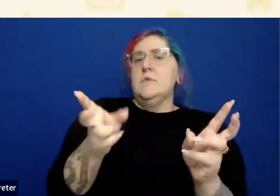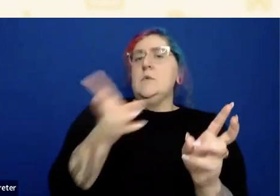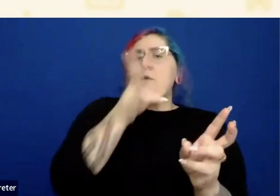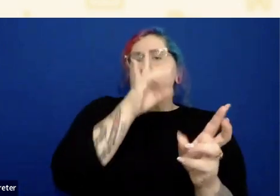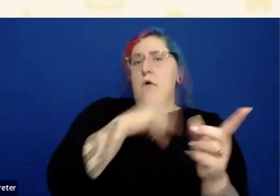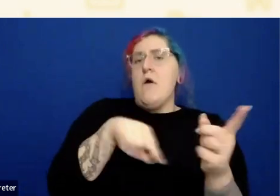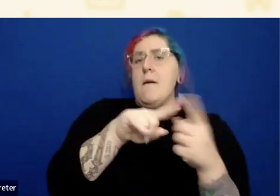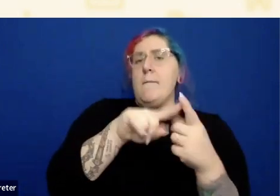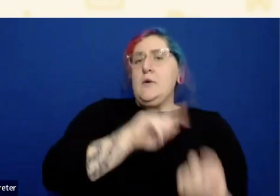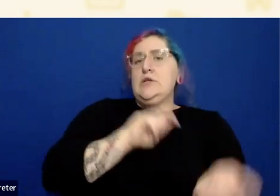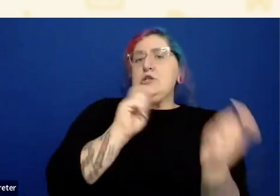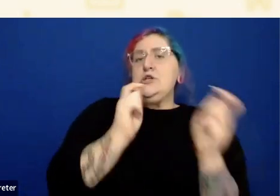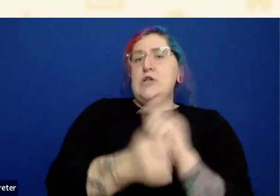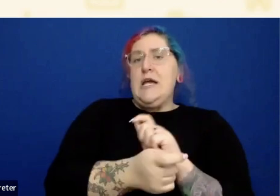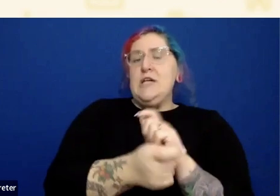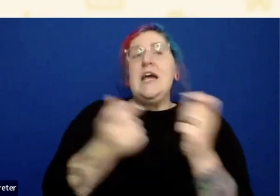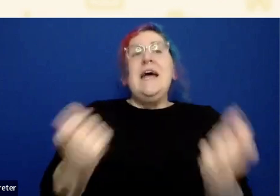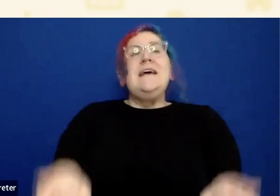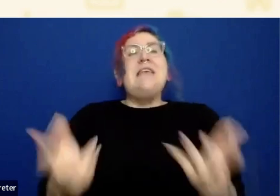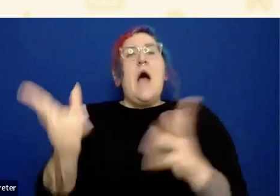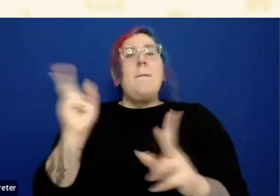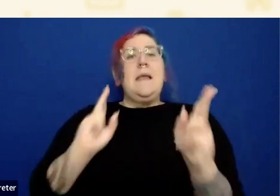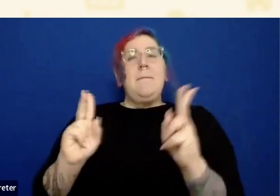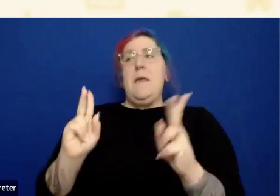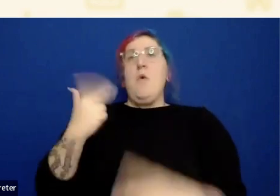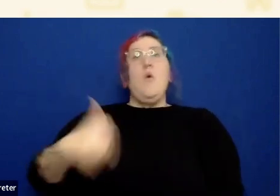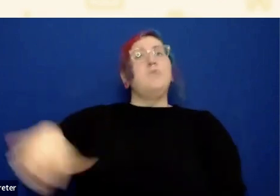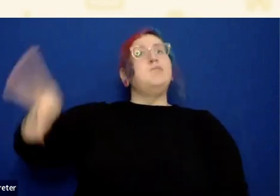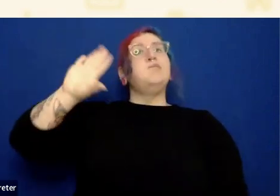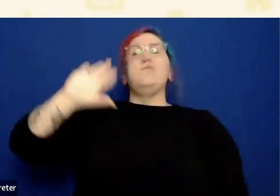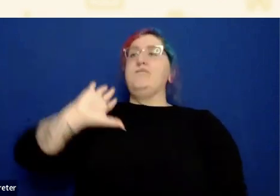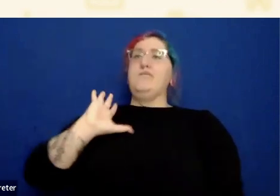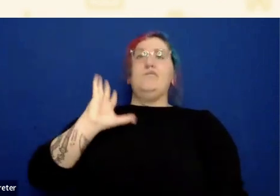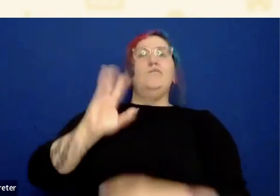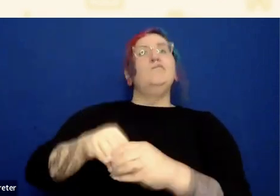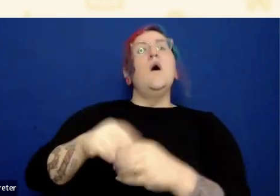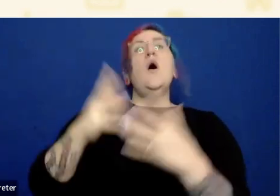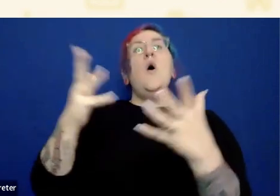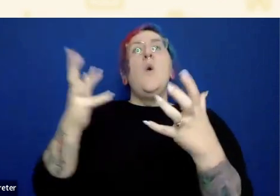who are stepping in, who are interested in accessibility,